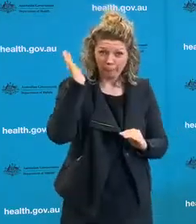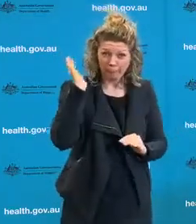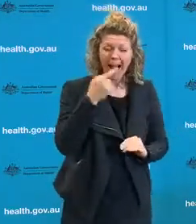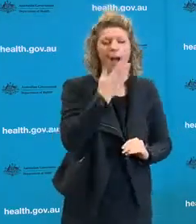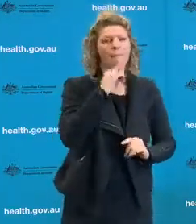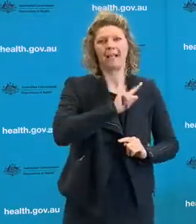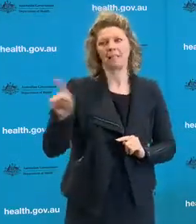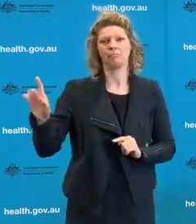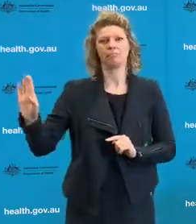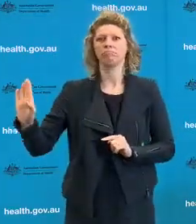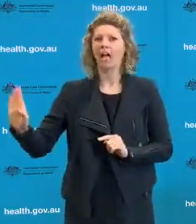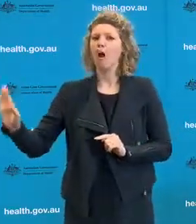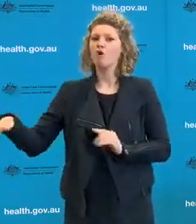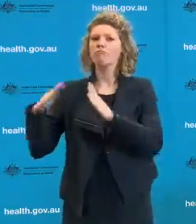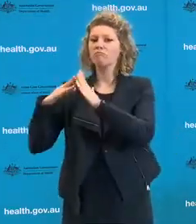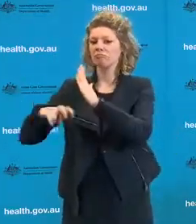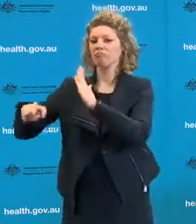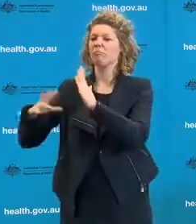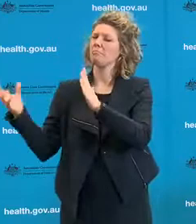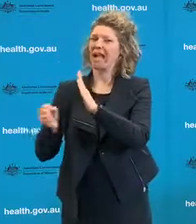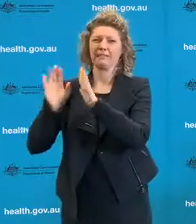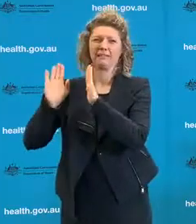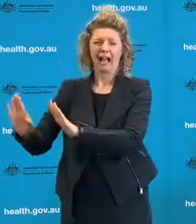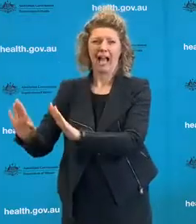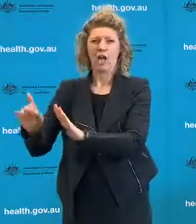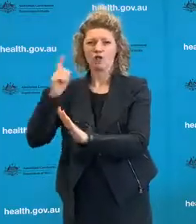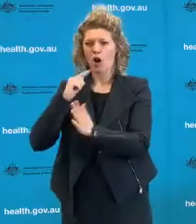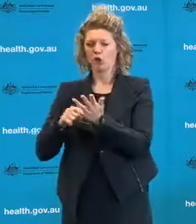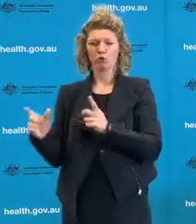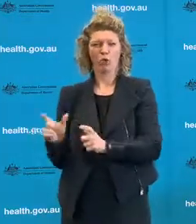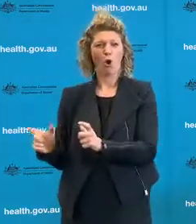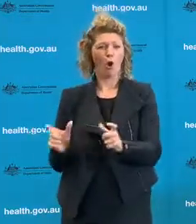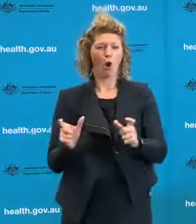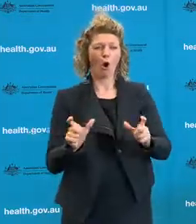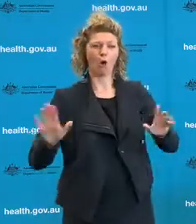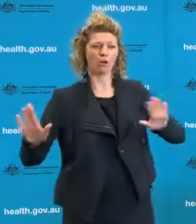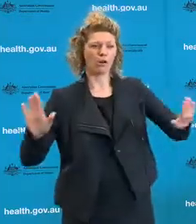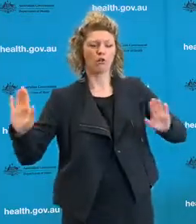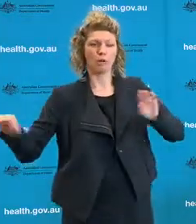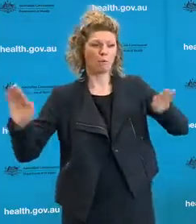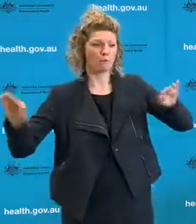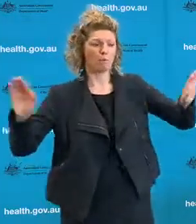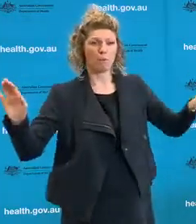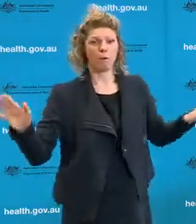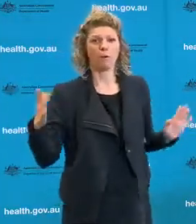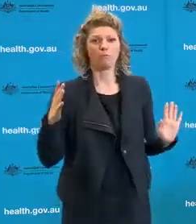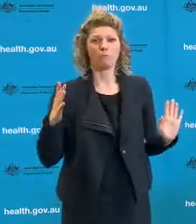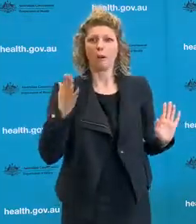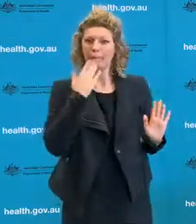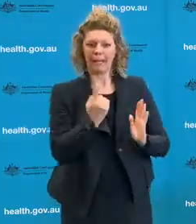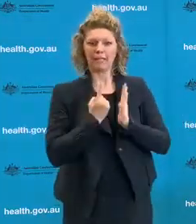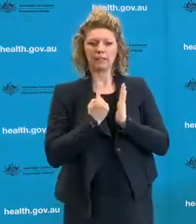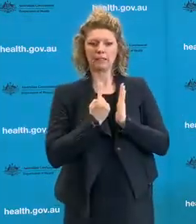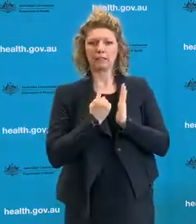So that is a form of movement restriction within a city where you're asking people to isolate who have been to that